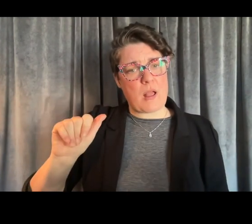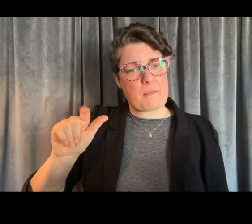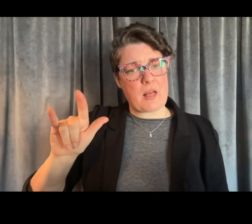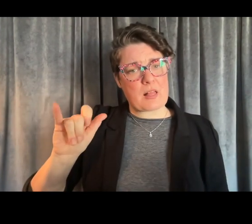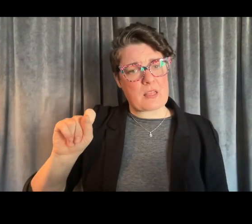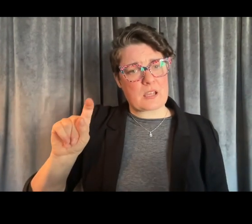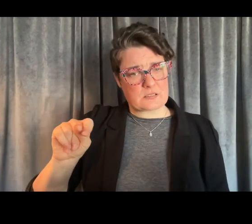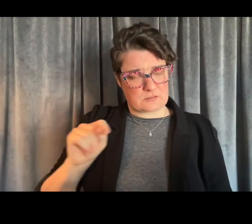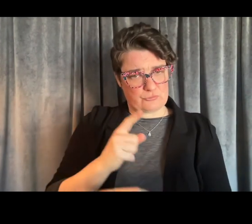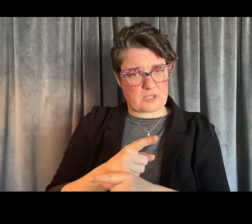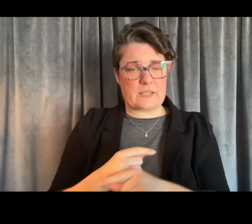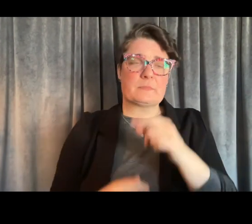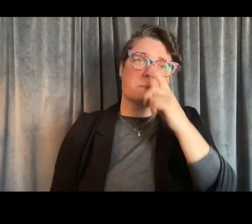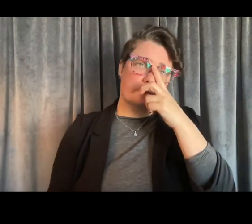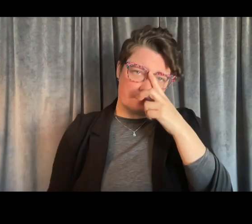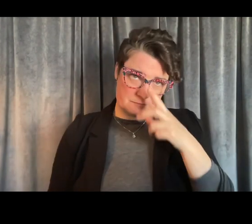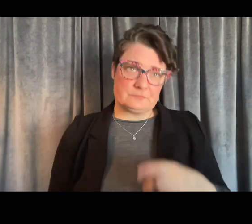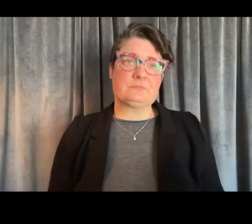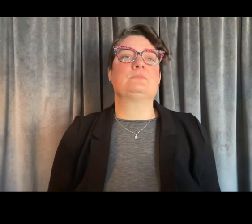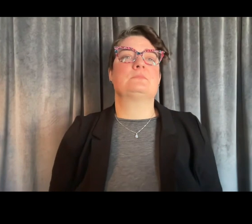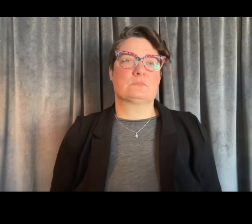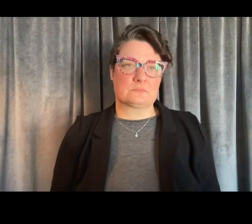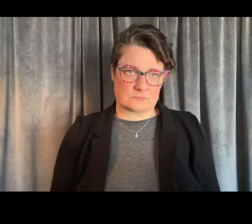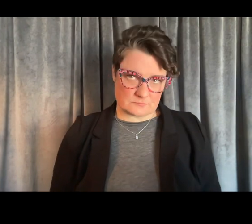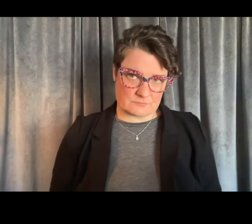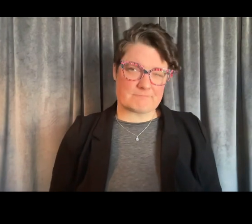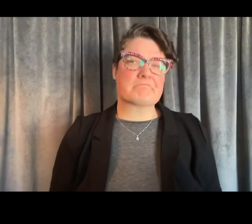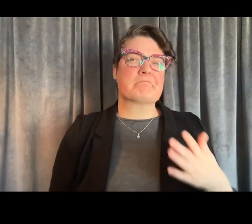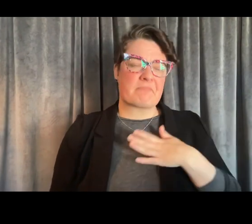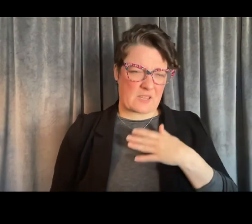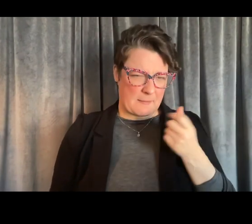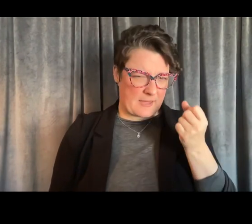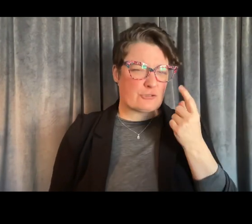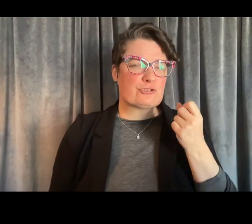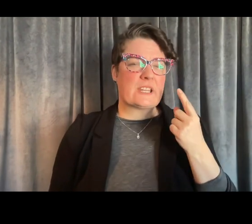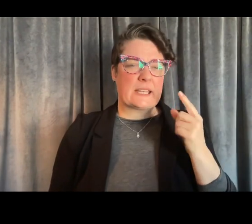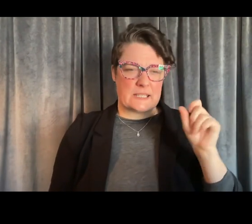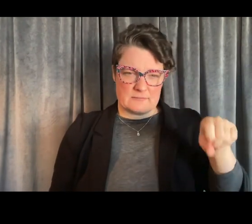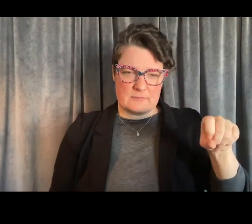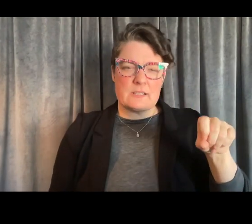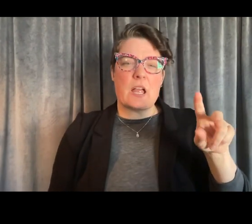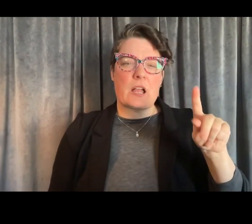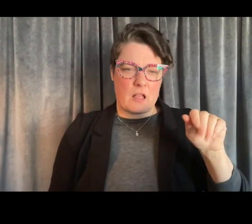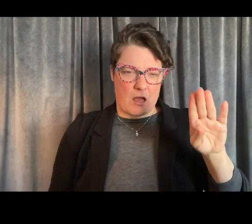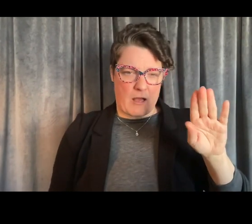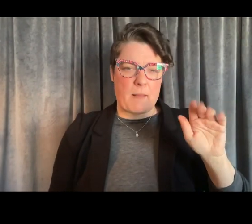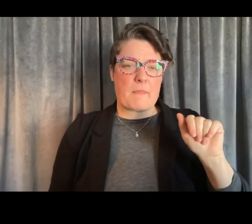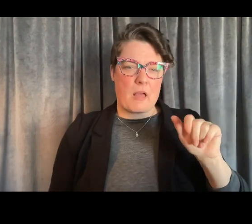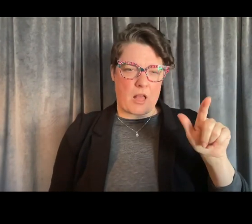my understanding has been that, yeah, the Kabbalists embraced and revisioned